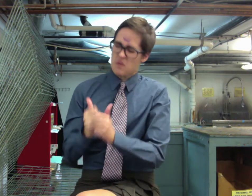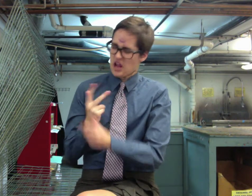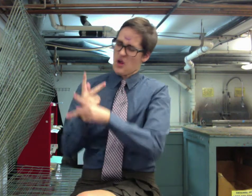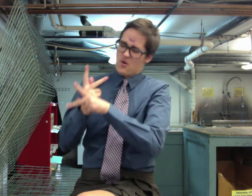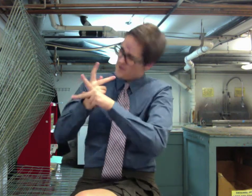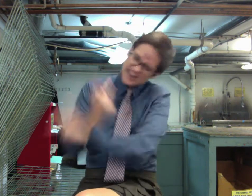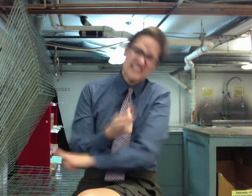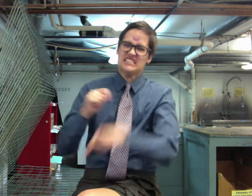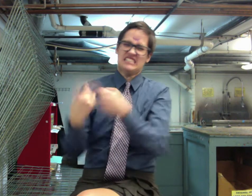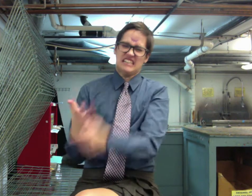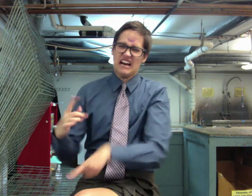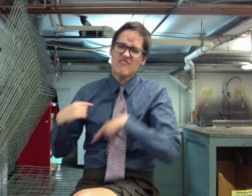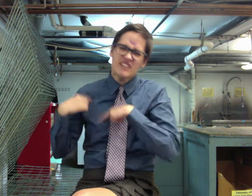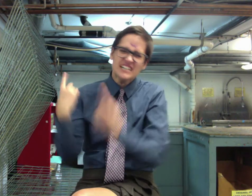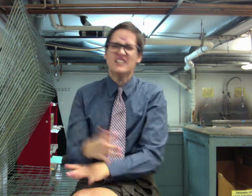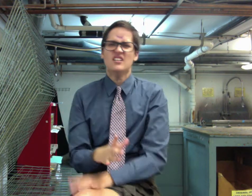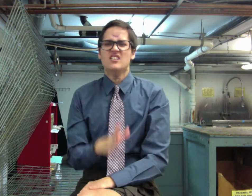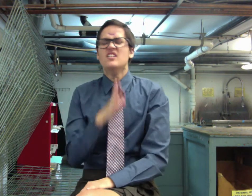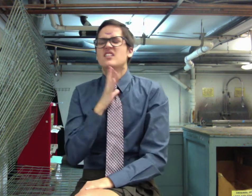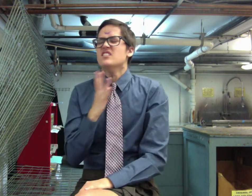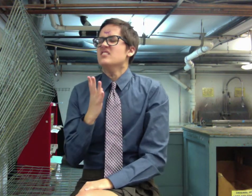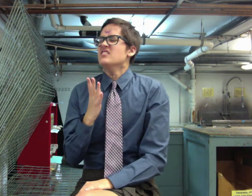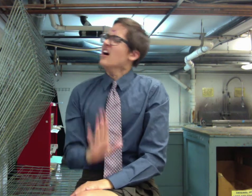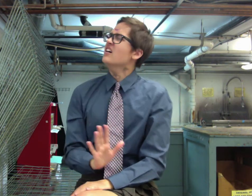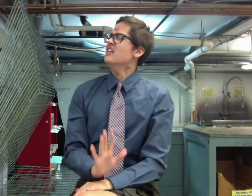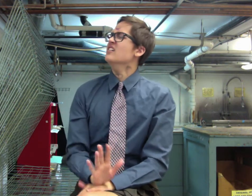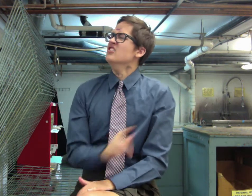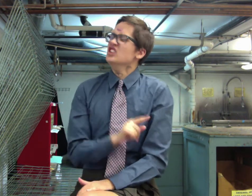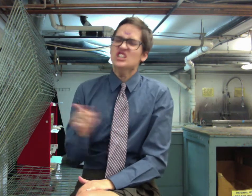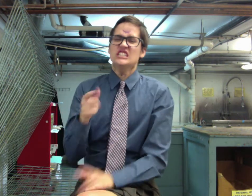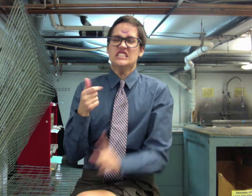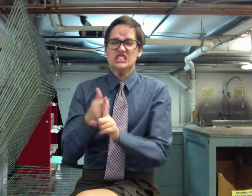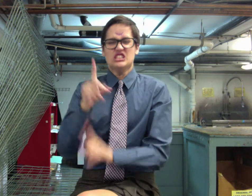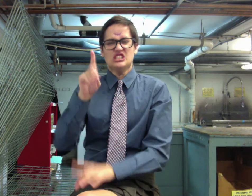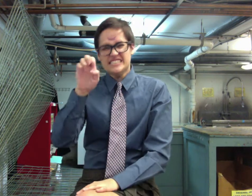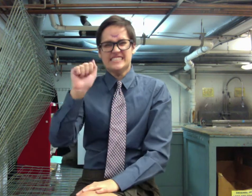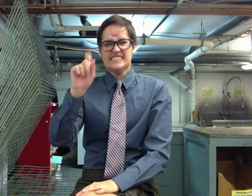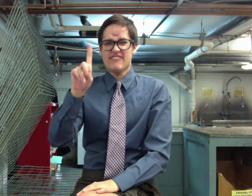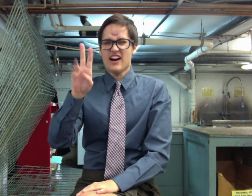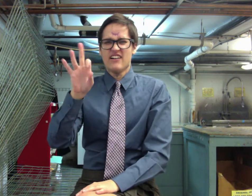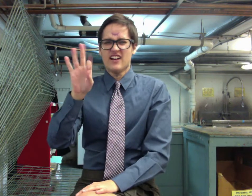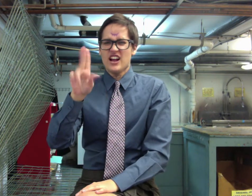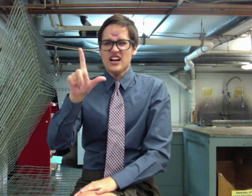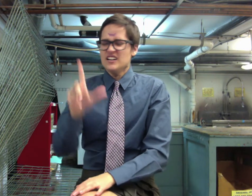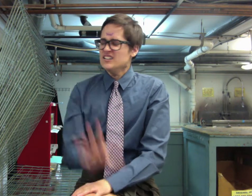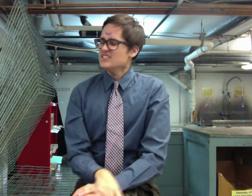WORST TEAM EVER. God. They're dreadful.